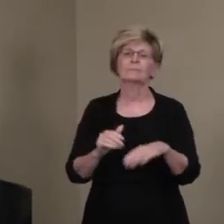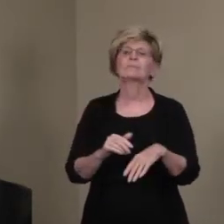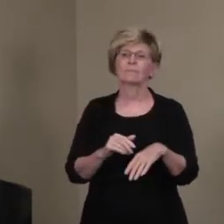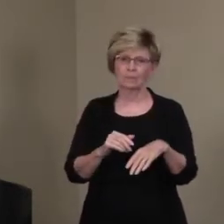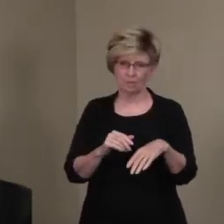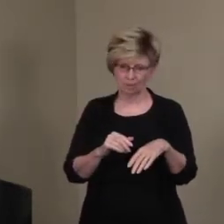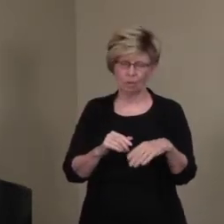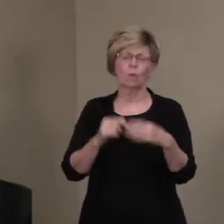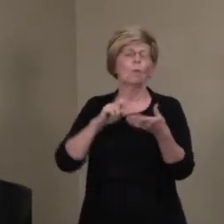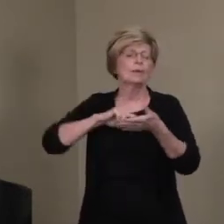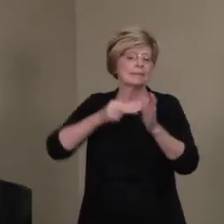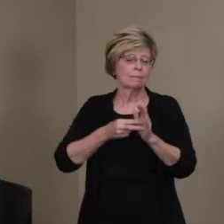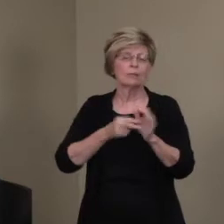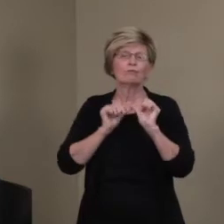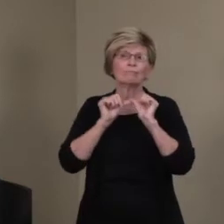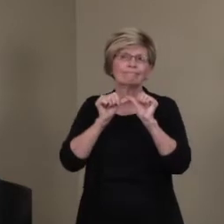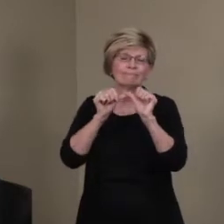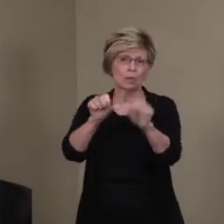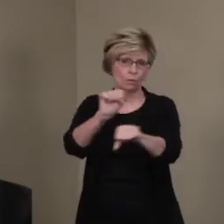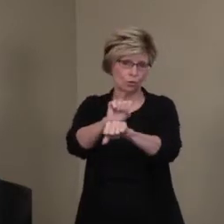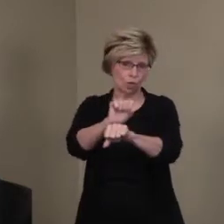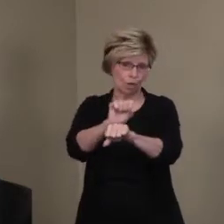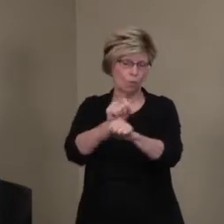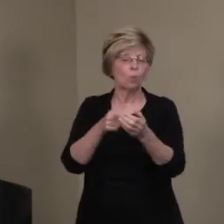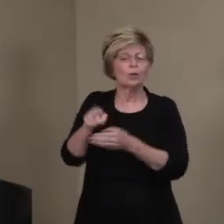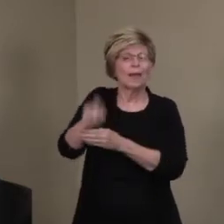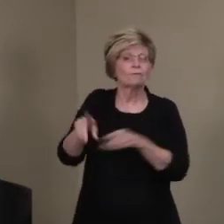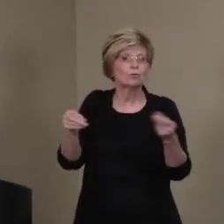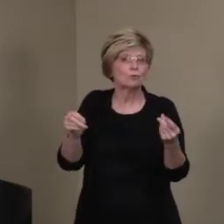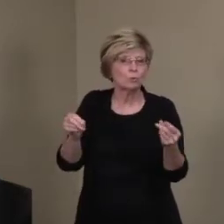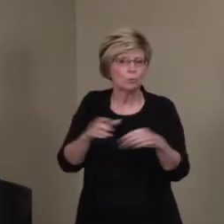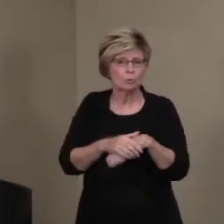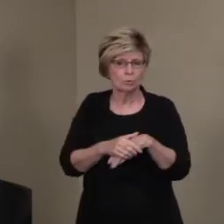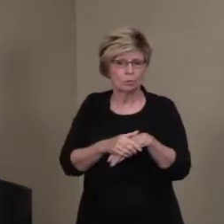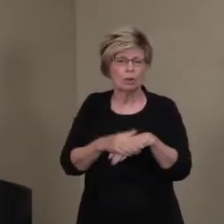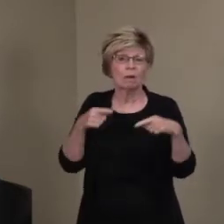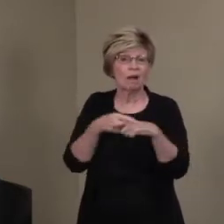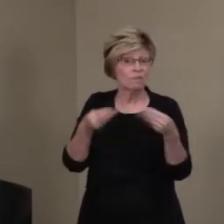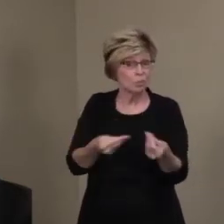student will be quickly fired what does it mean to maintain the job